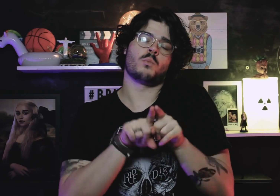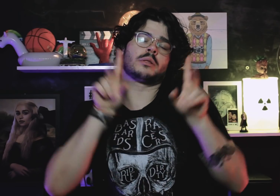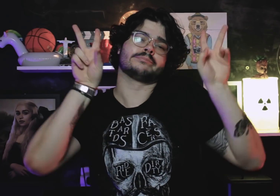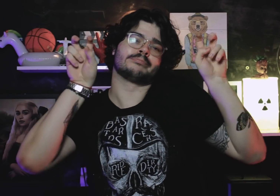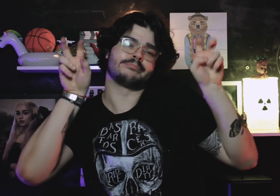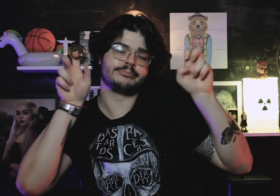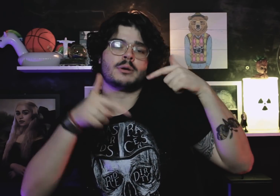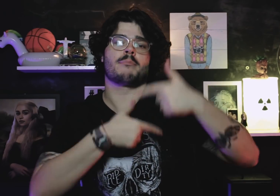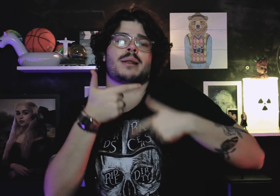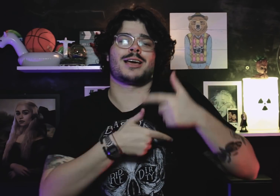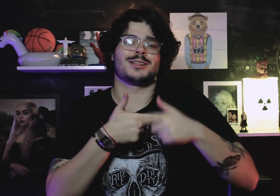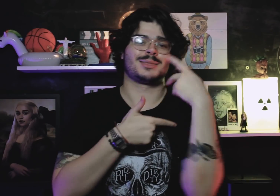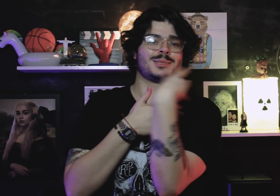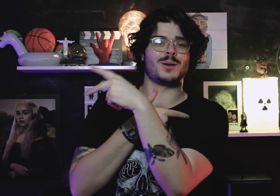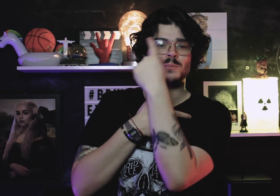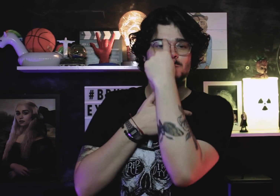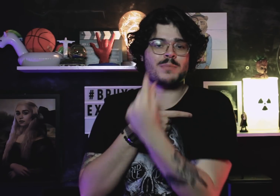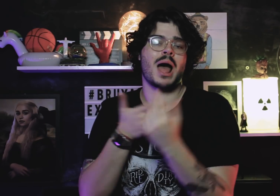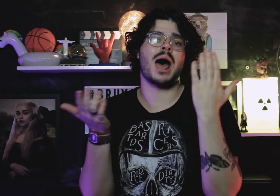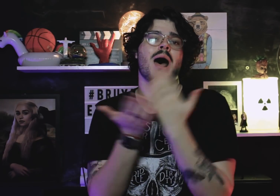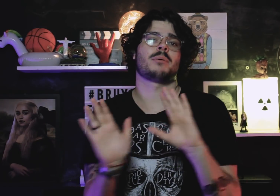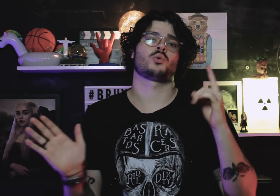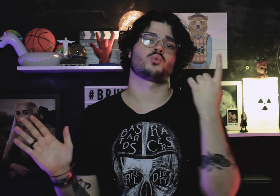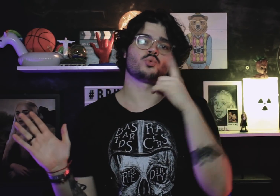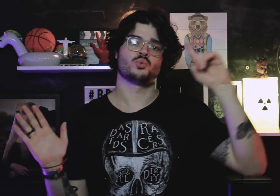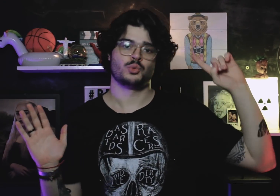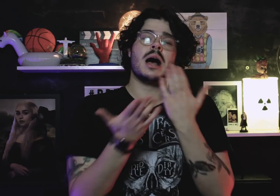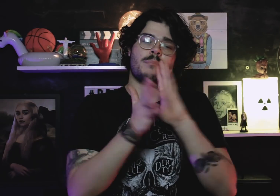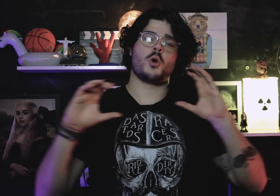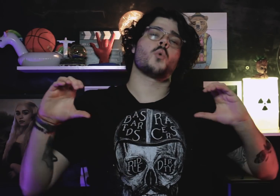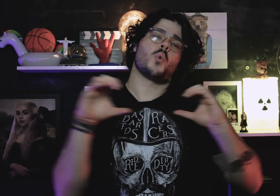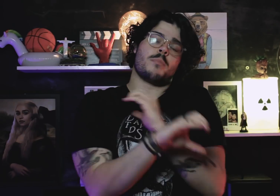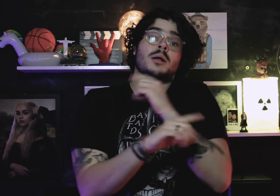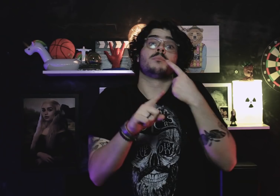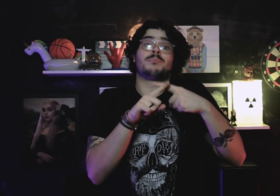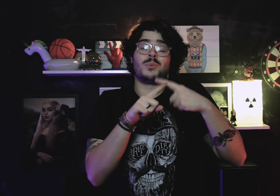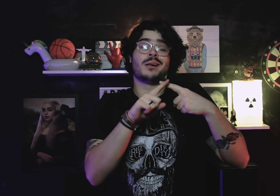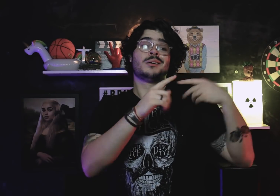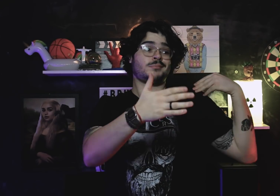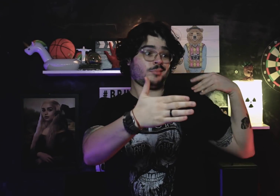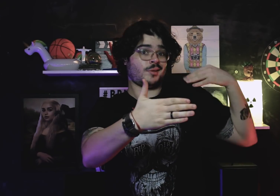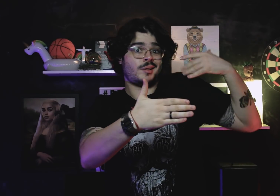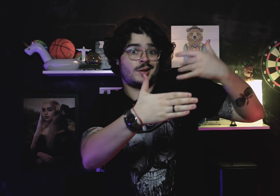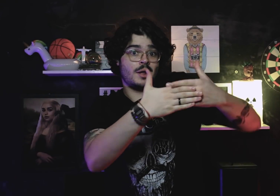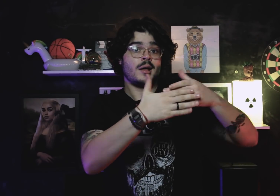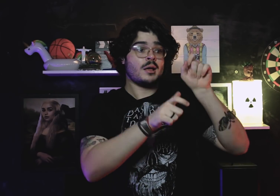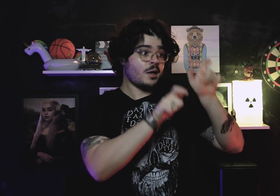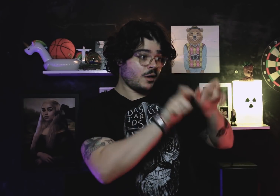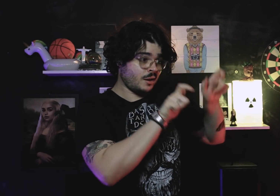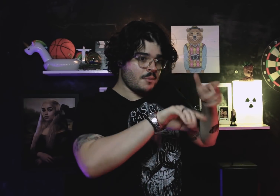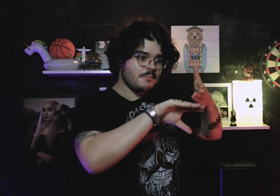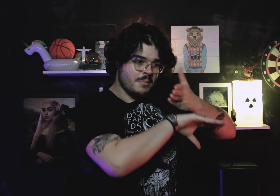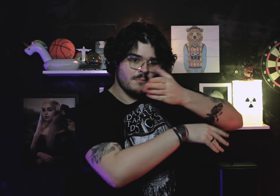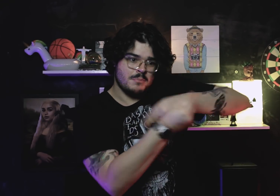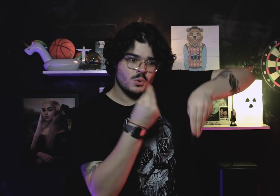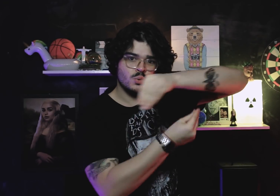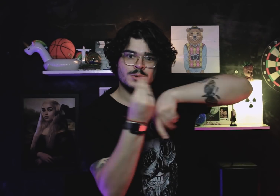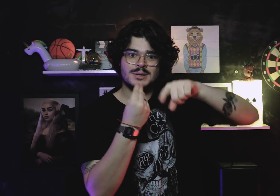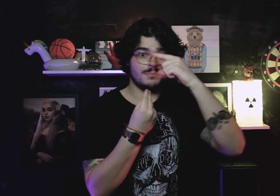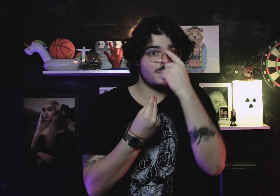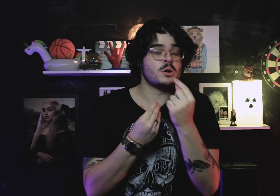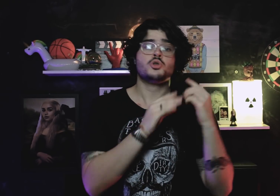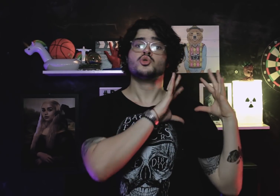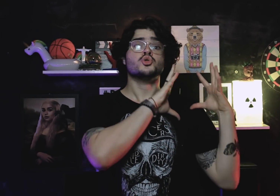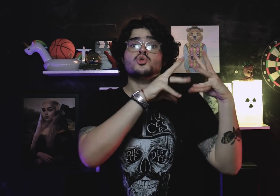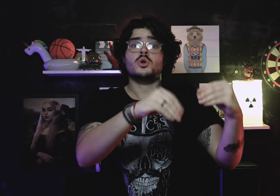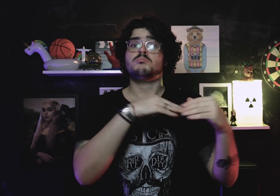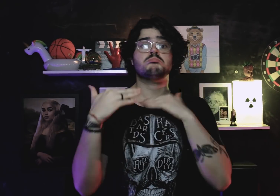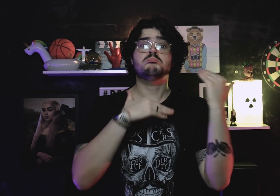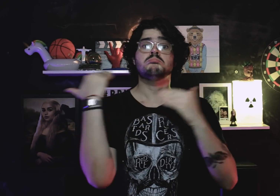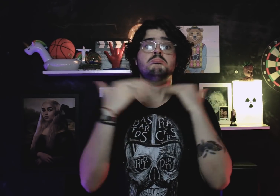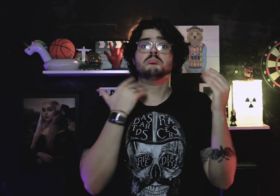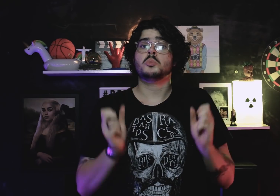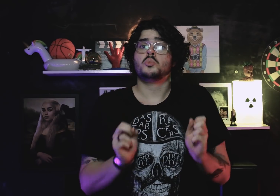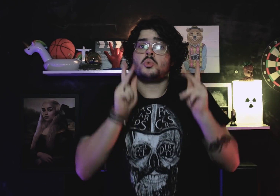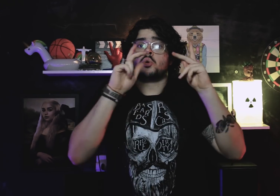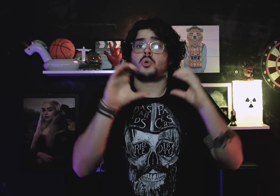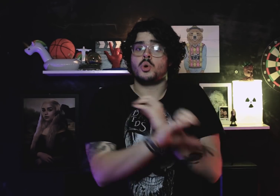And the “witch's job” was complete, as everyone involved was killed.